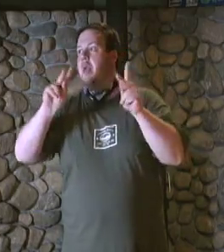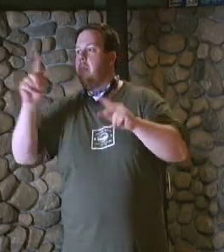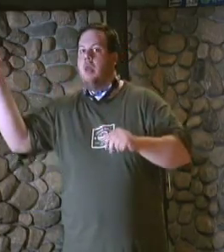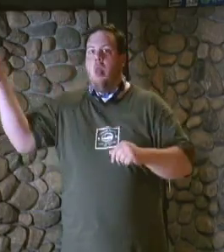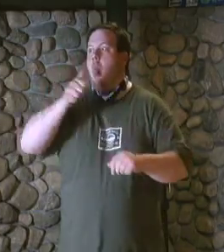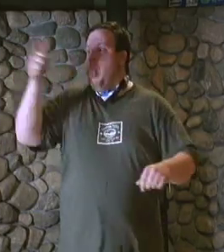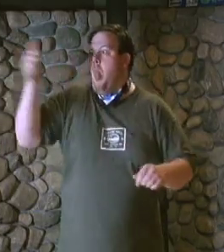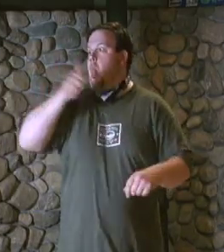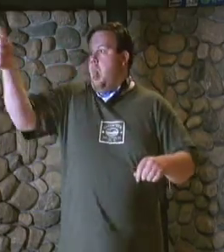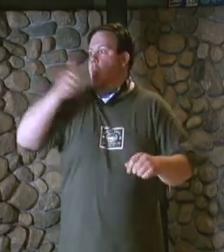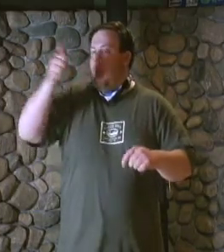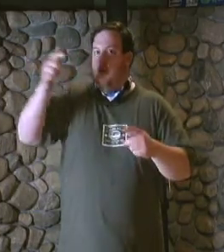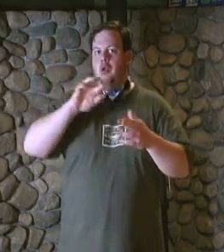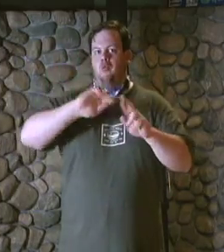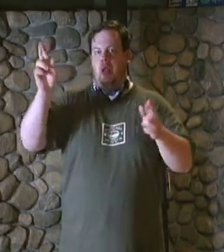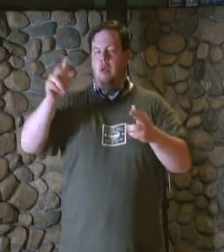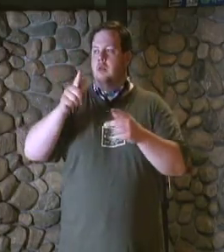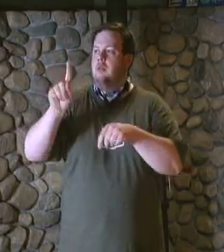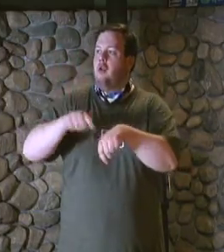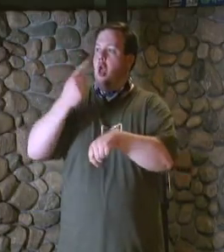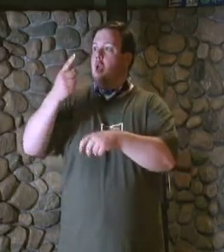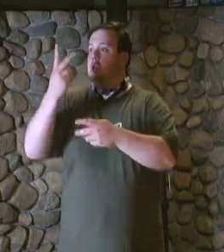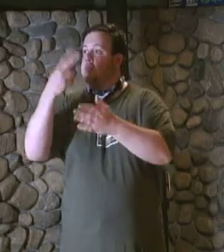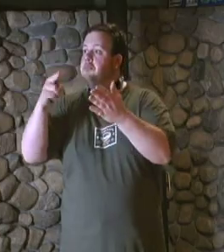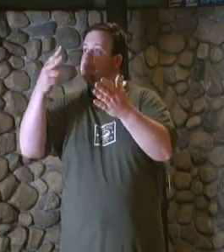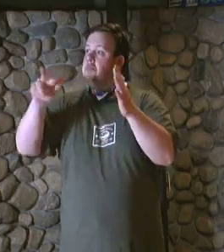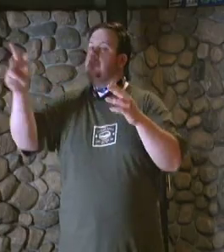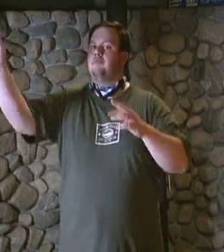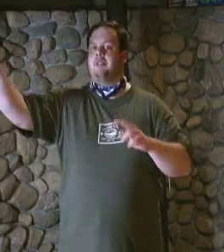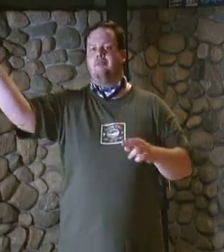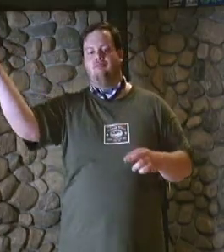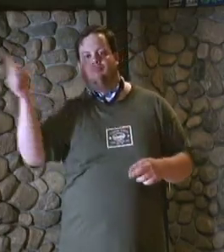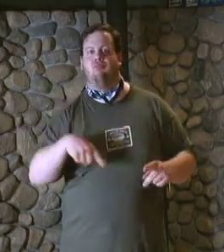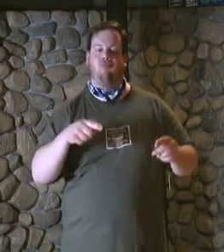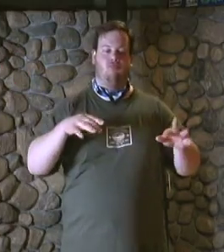People were able to buy more food and make fewer trips to the store.